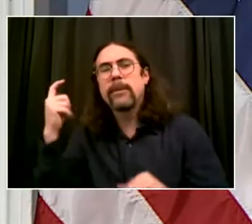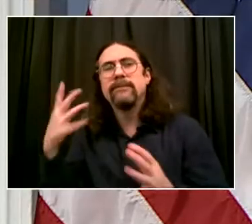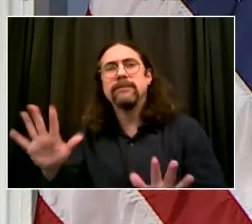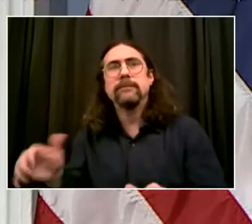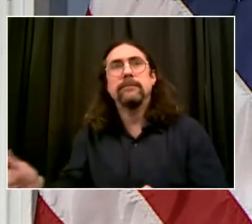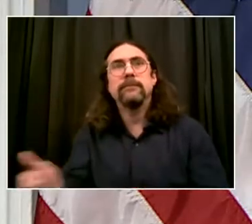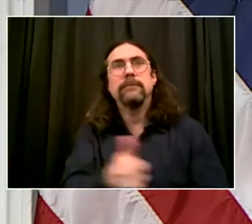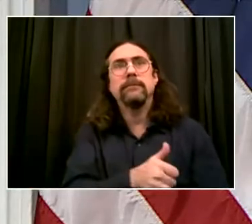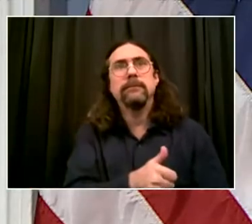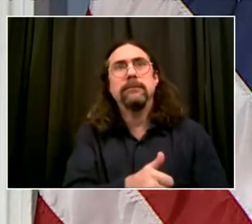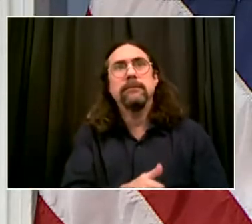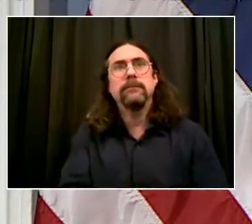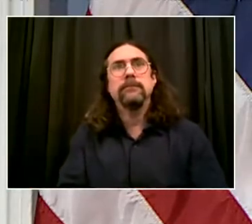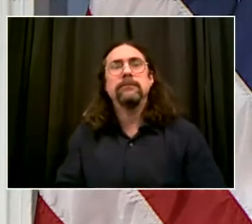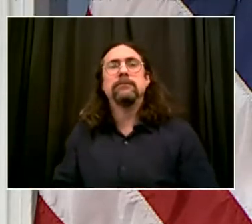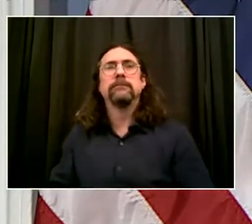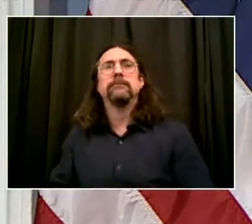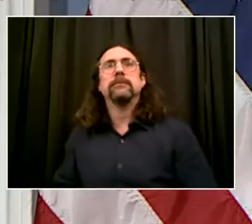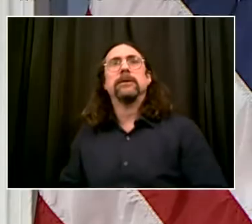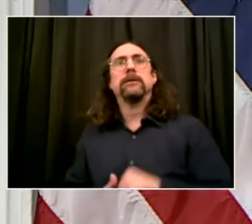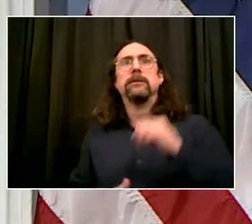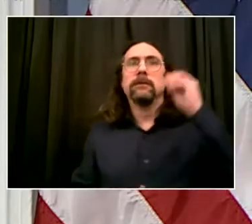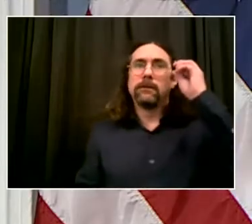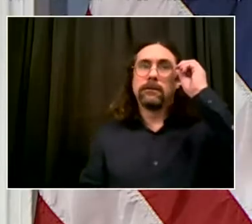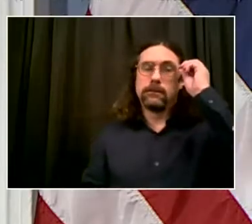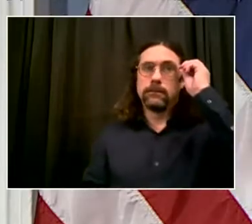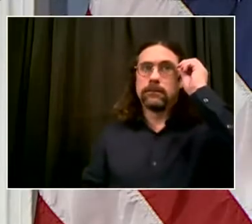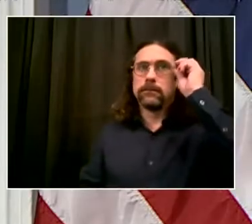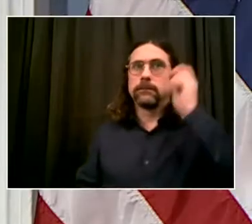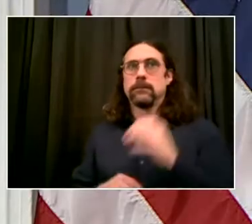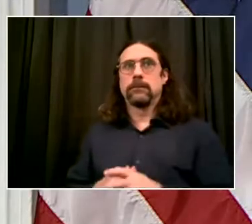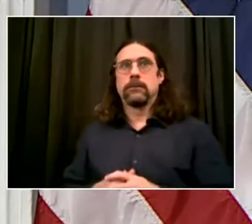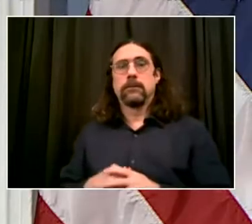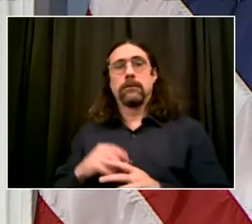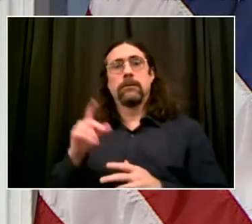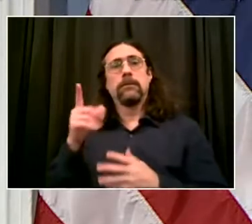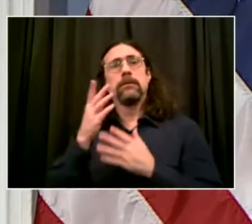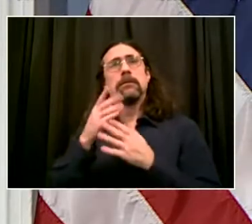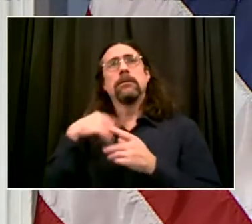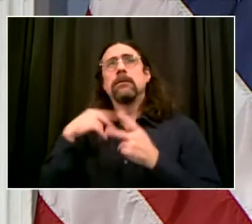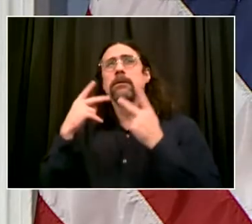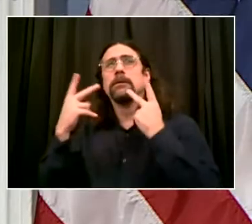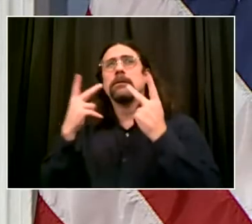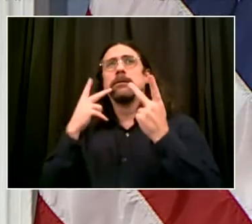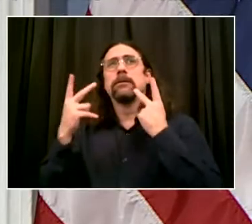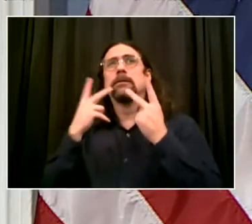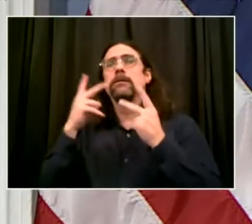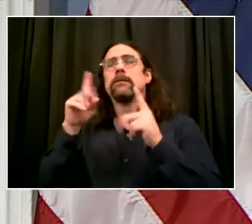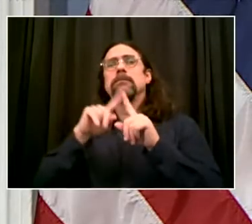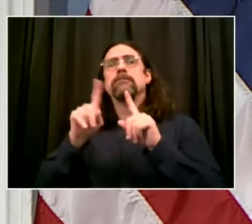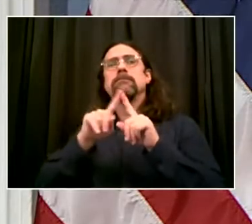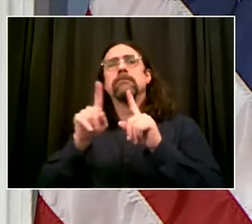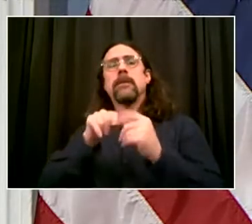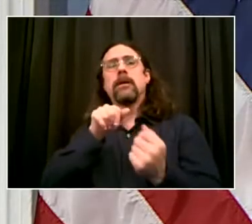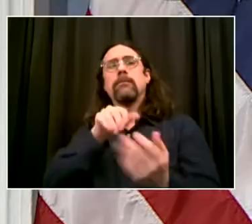THREE YEARS. SOME OF THE FINEST TEACHING AND TEACHERS AND CREATIVE AND D INNOVATIVE PRACTICES, I HAVE SEEN IN THE CLASSROOMS OF NEW YORK CITY SCHOOLS IN EVERY BOROUGH. SAW TREMENDOUS FAITH THAT OUR